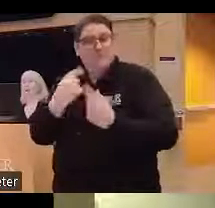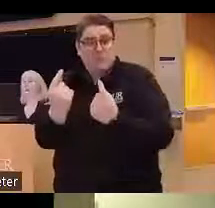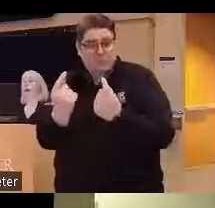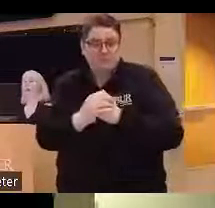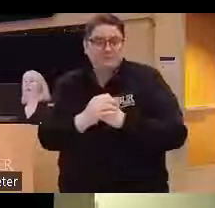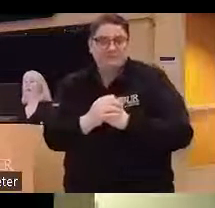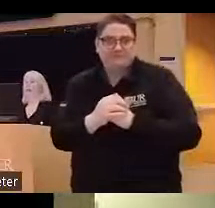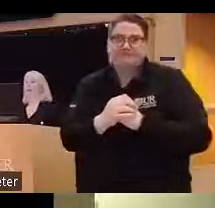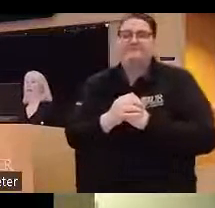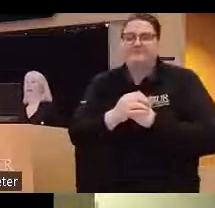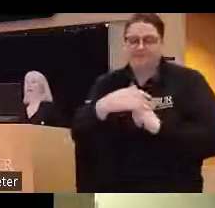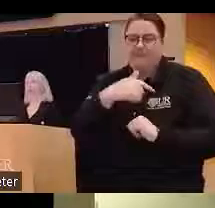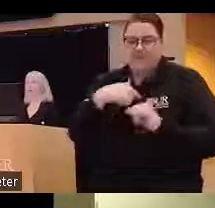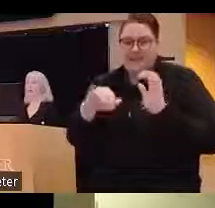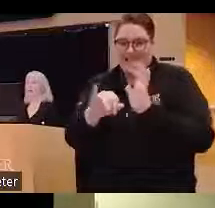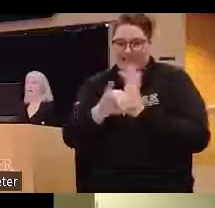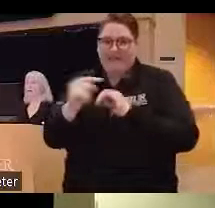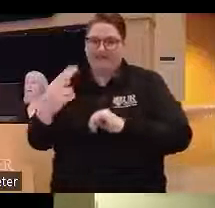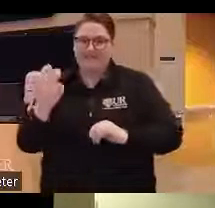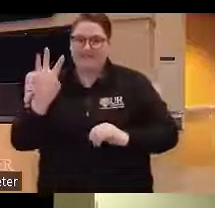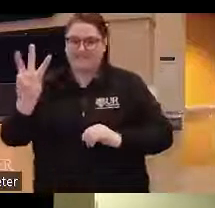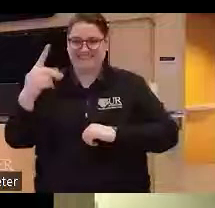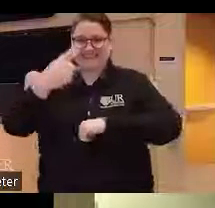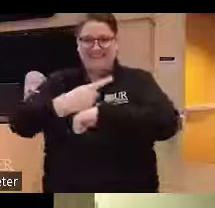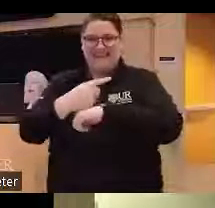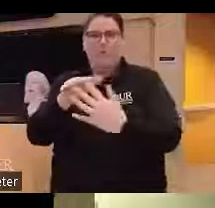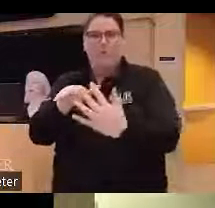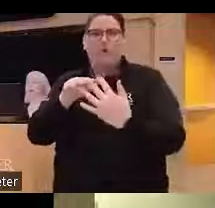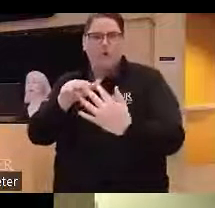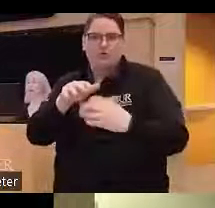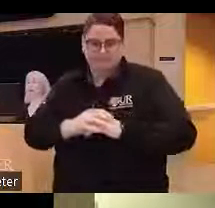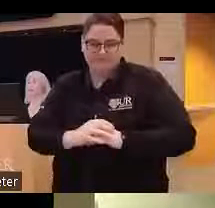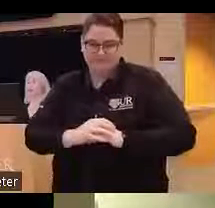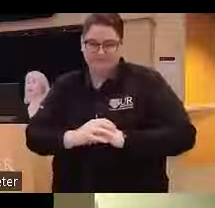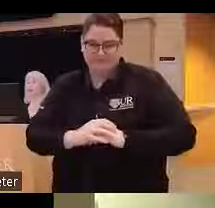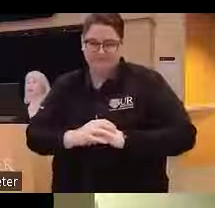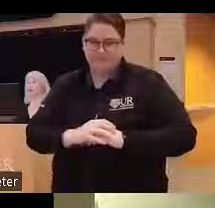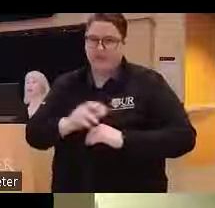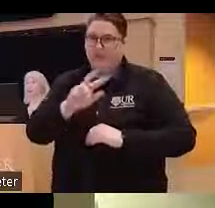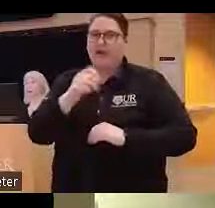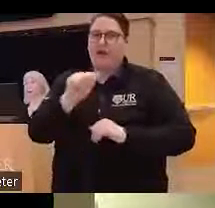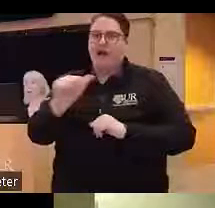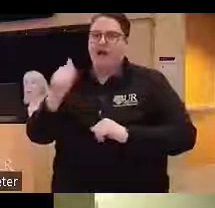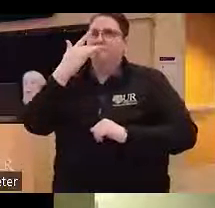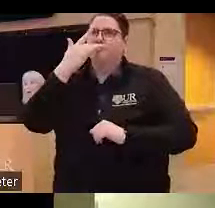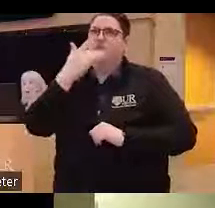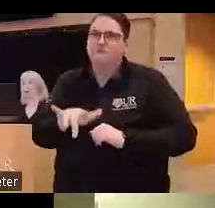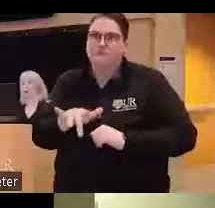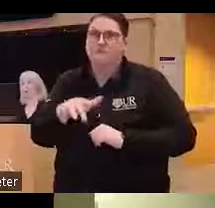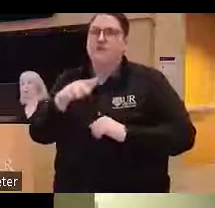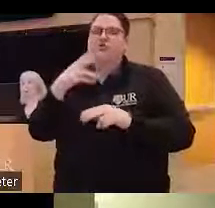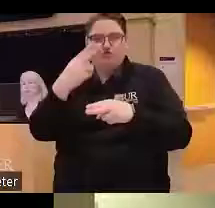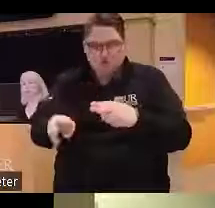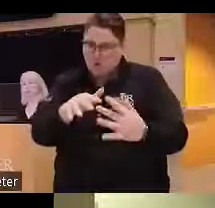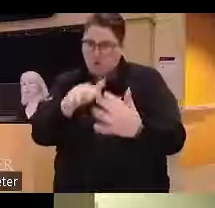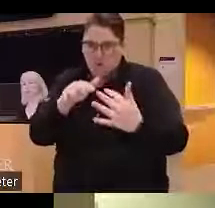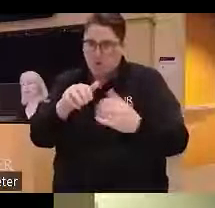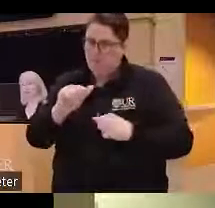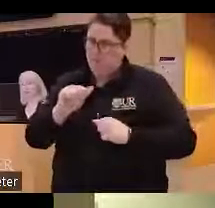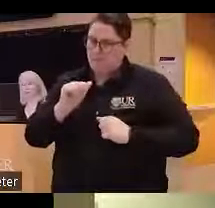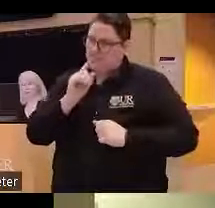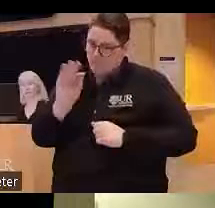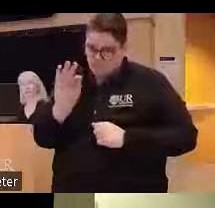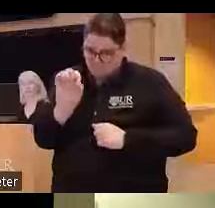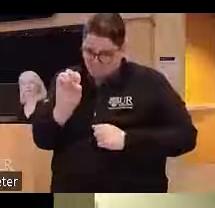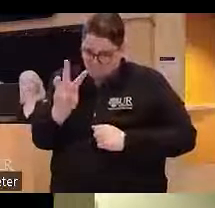um is identify the Six Day War a blessedly short war um with very few deaths on either side but